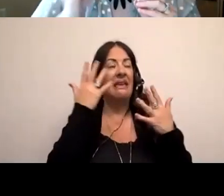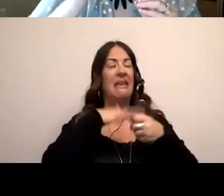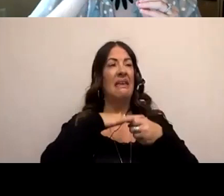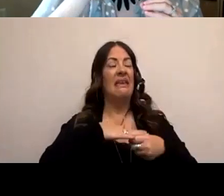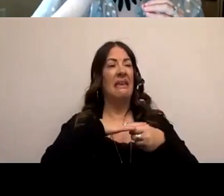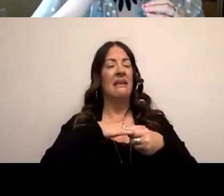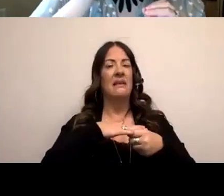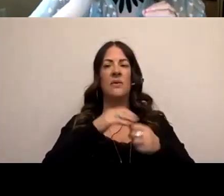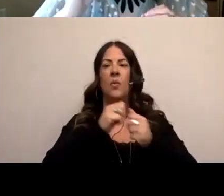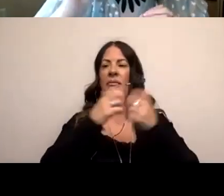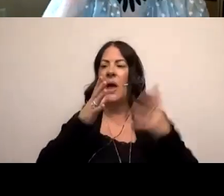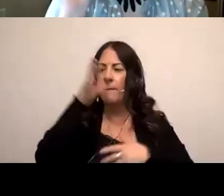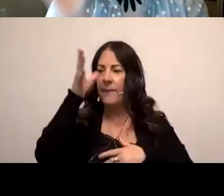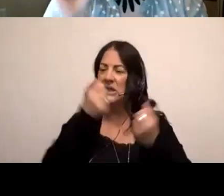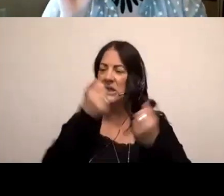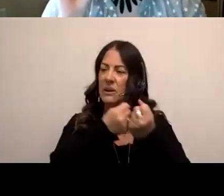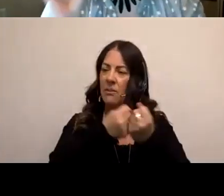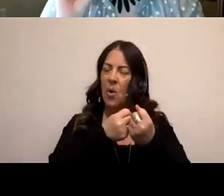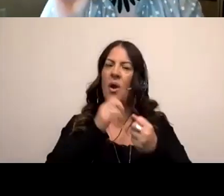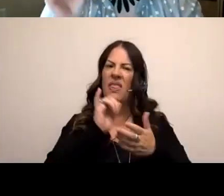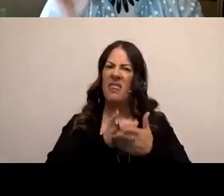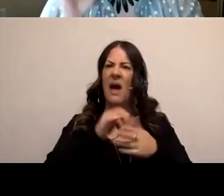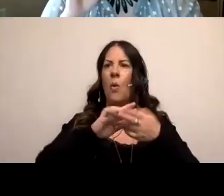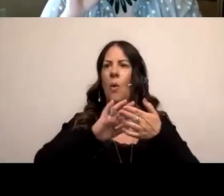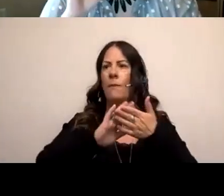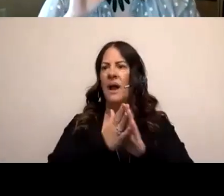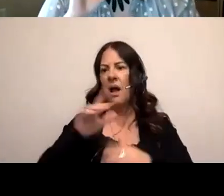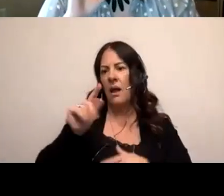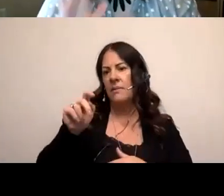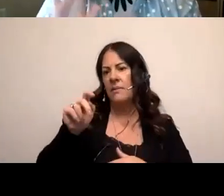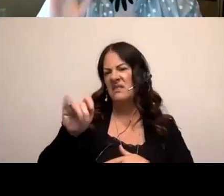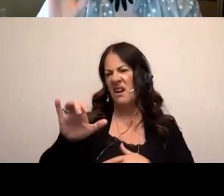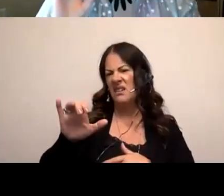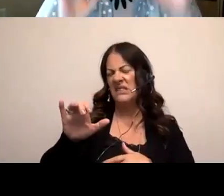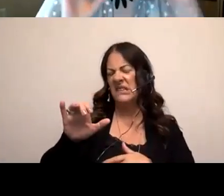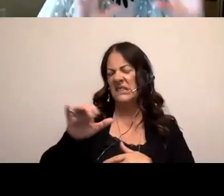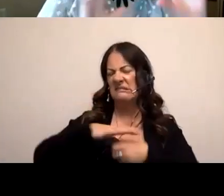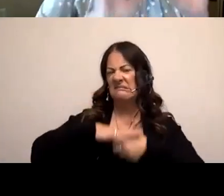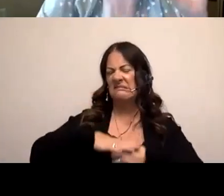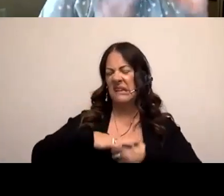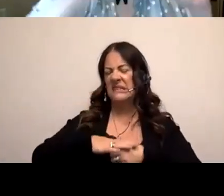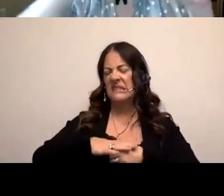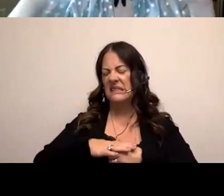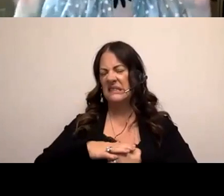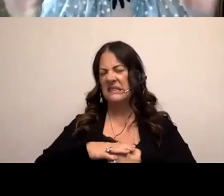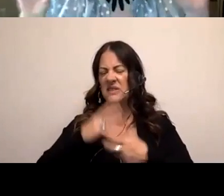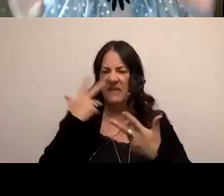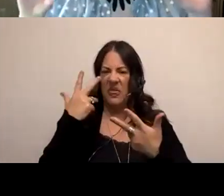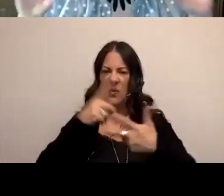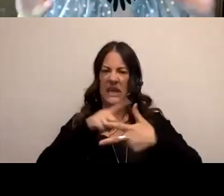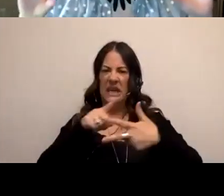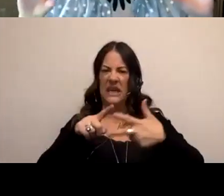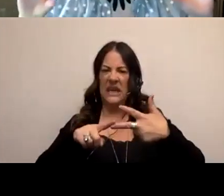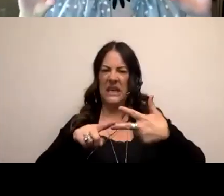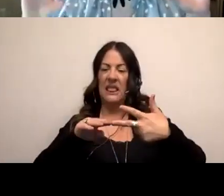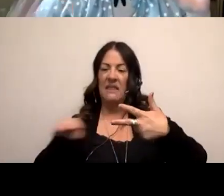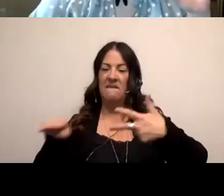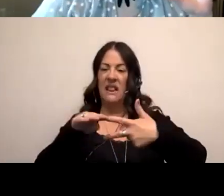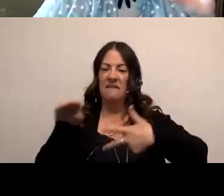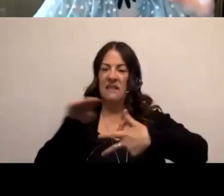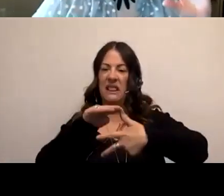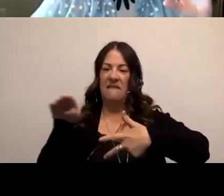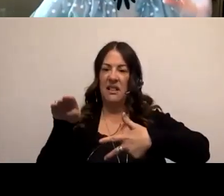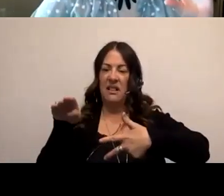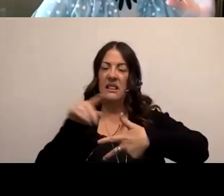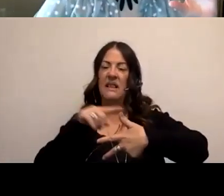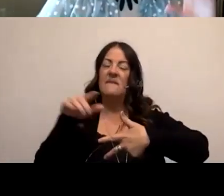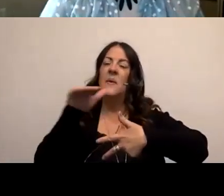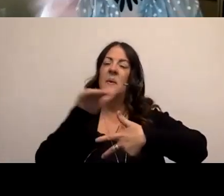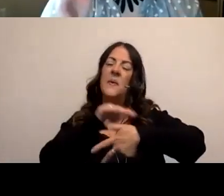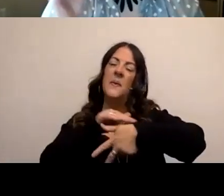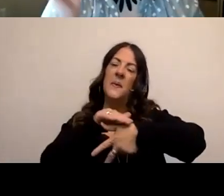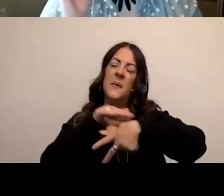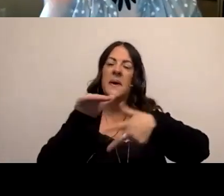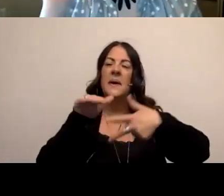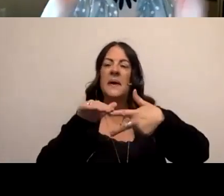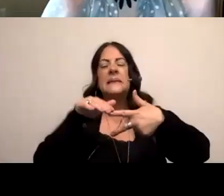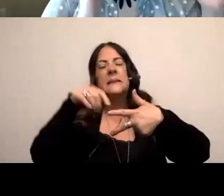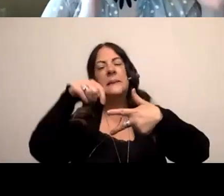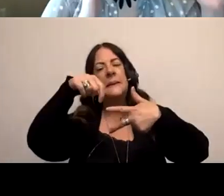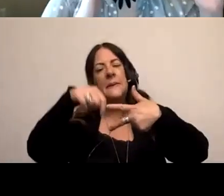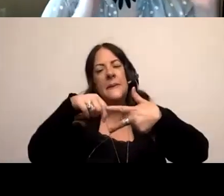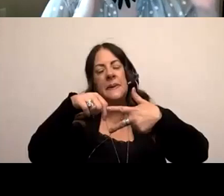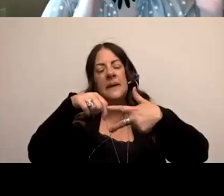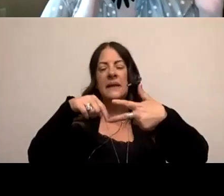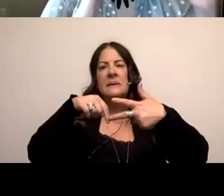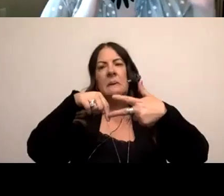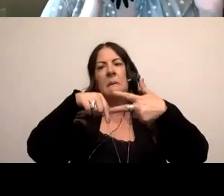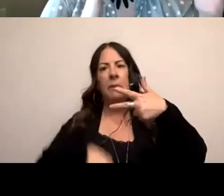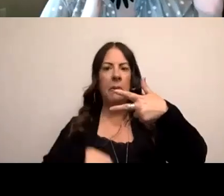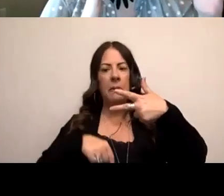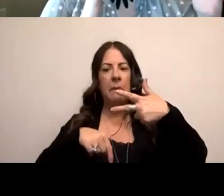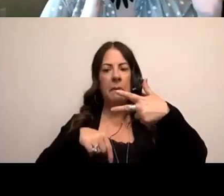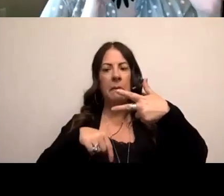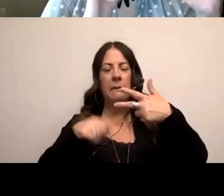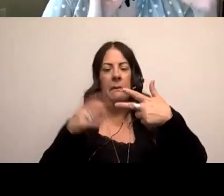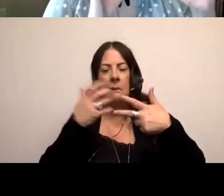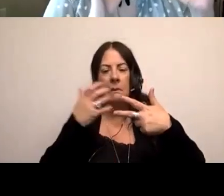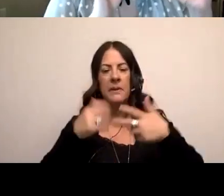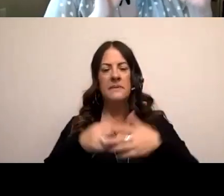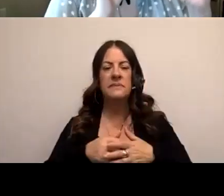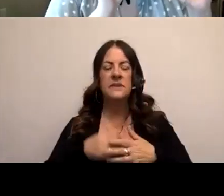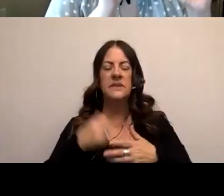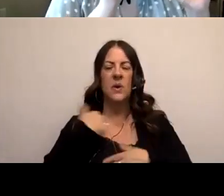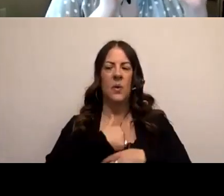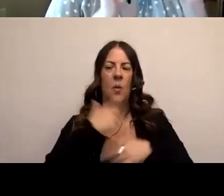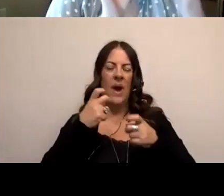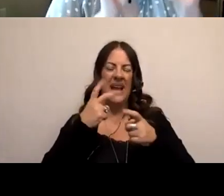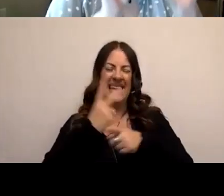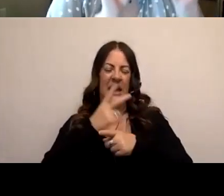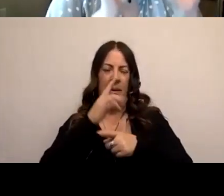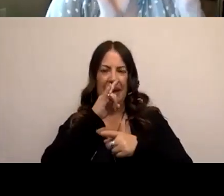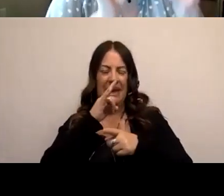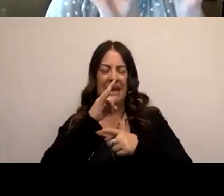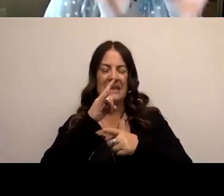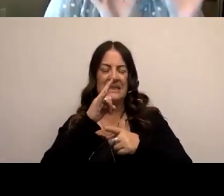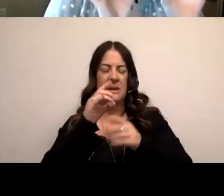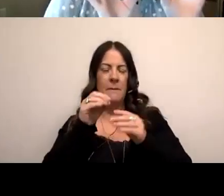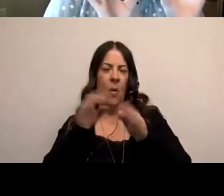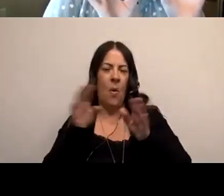DURING THE SITUATION. THAT'S GOING TO BE TOXIC STRESS. AND SO YOU CAN SEE THERE ARE THESE 3 DIFFERENT LEVELS OF STRESS WHAT WE WANT TO DO AS PARENTS